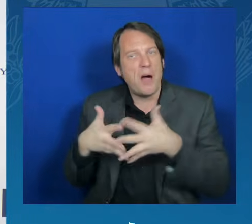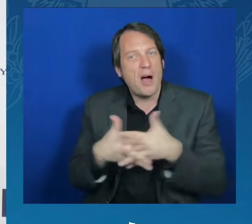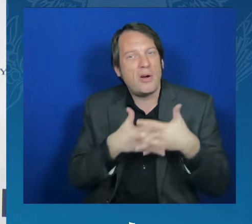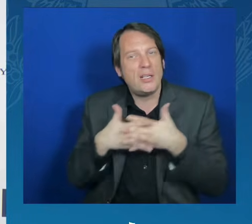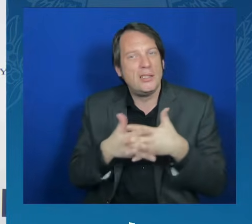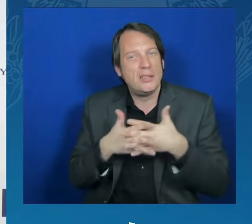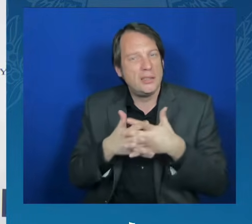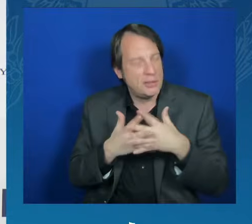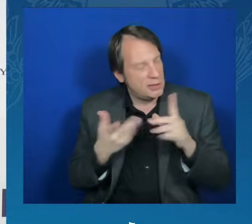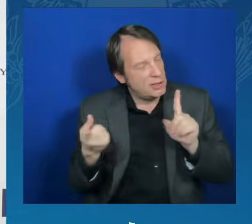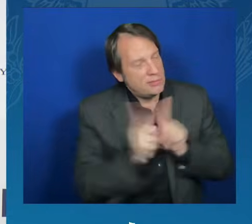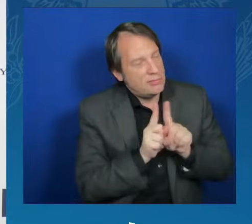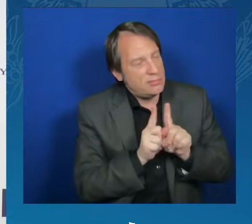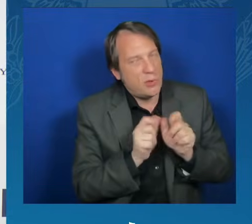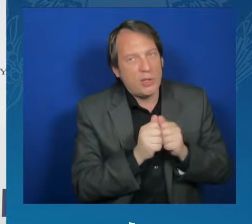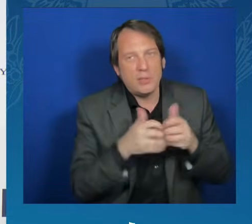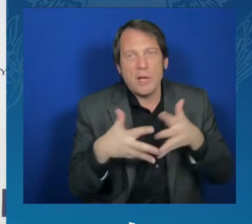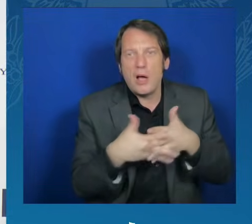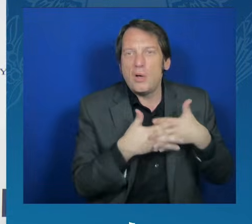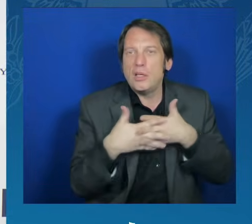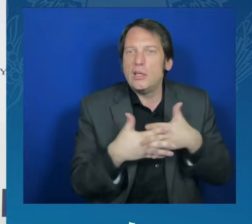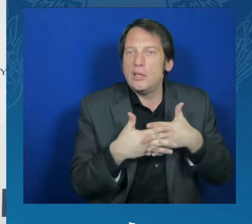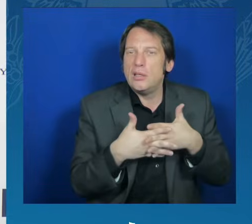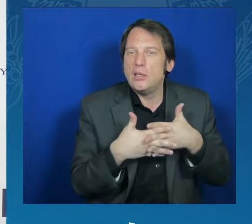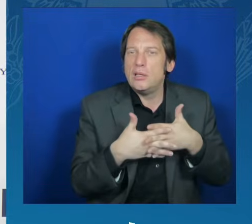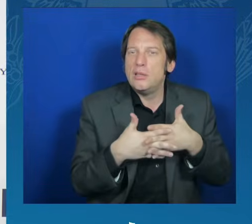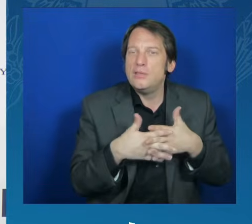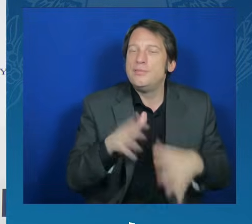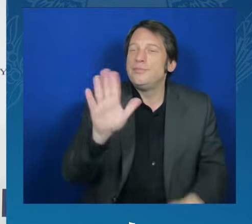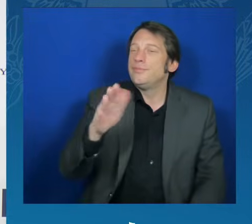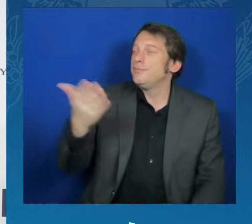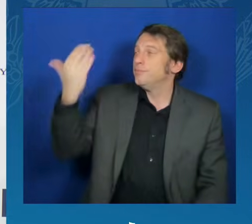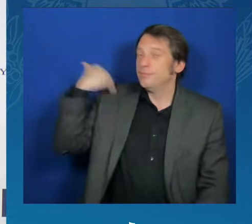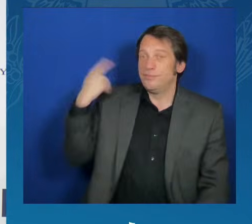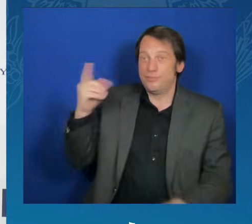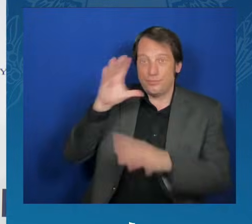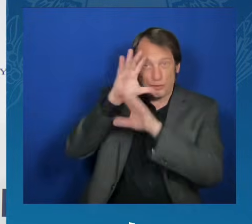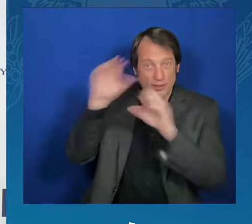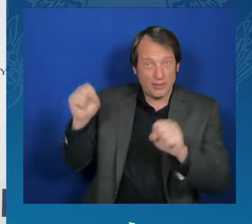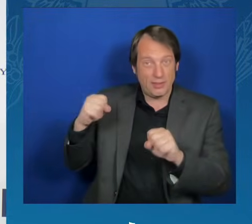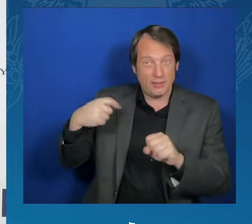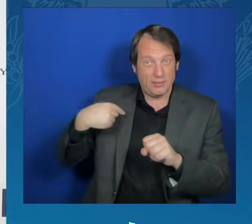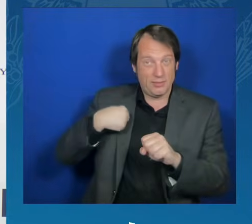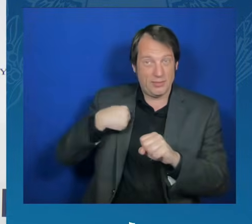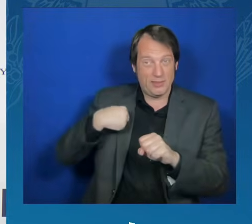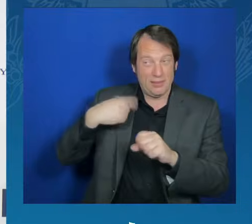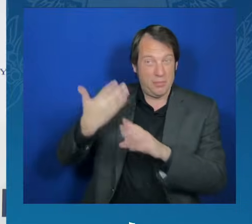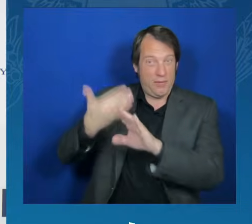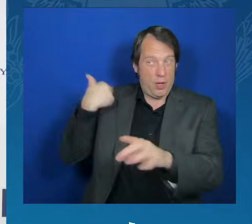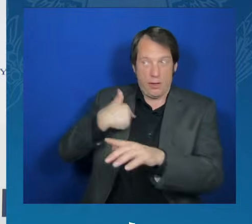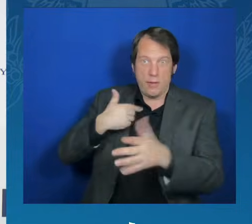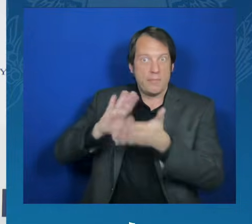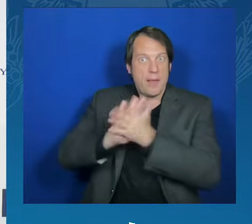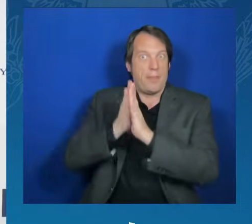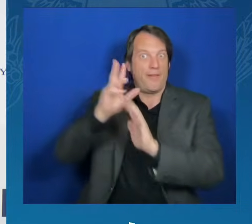some questioned the usefulness of NATO, suggested it was, quote, "obsolete."